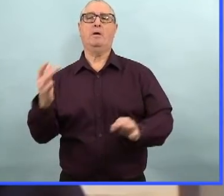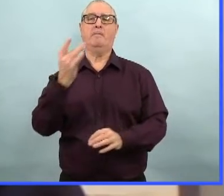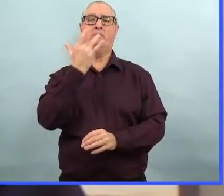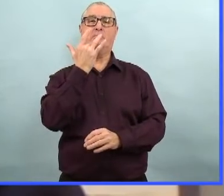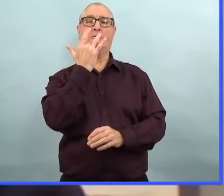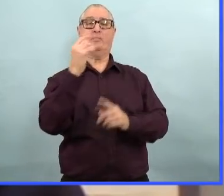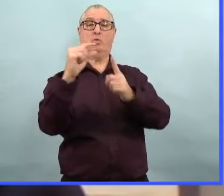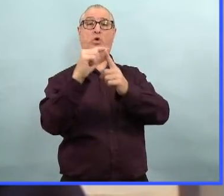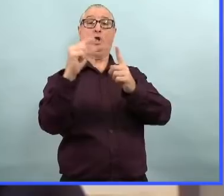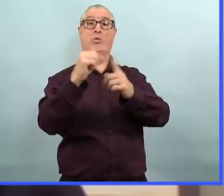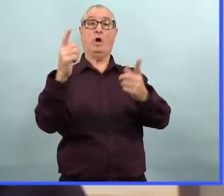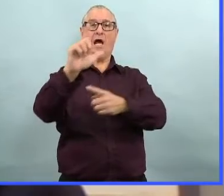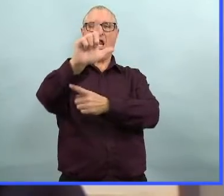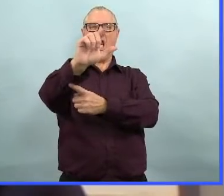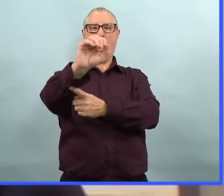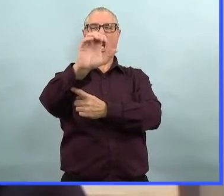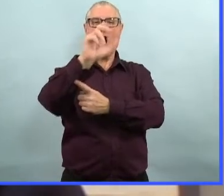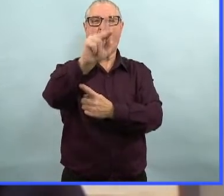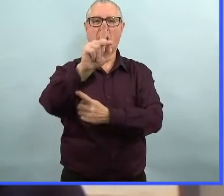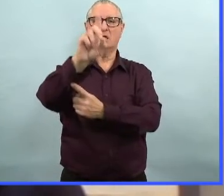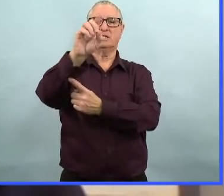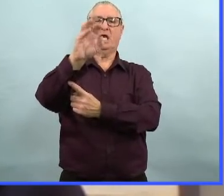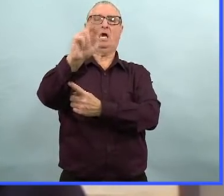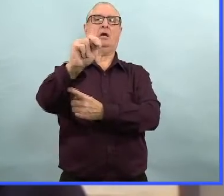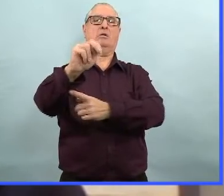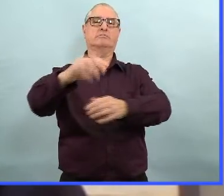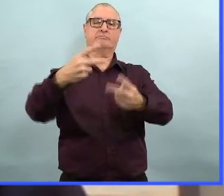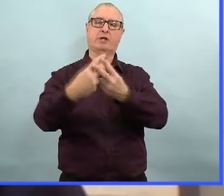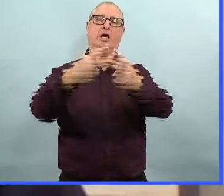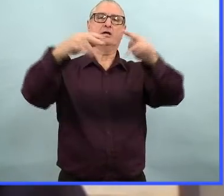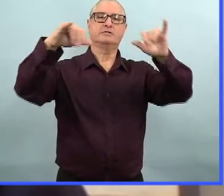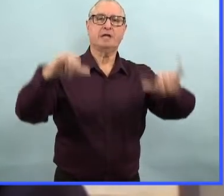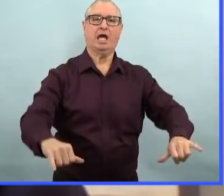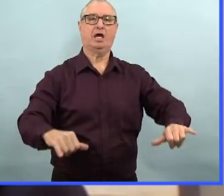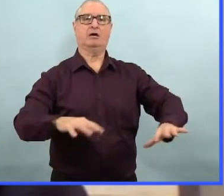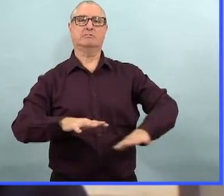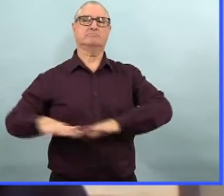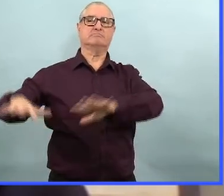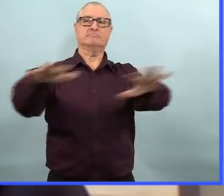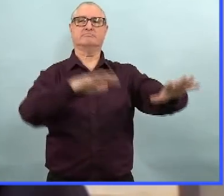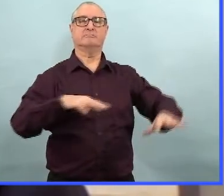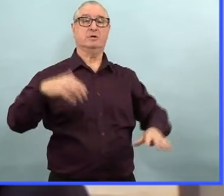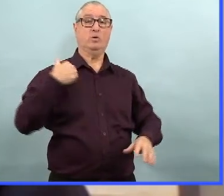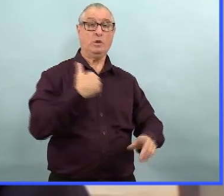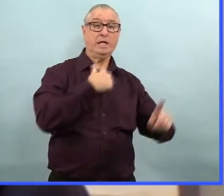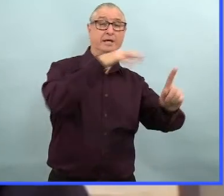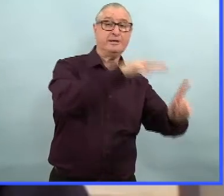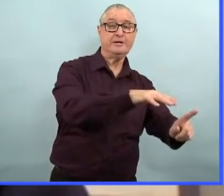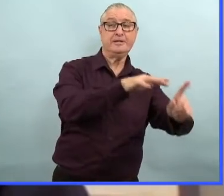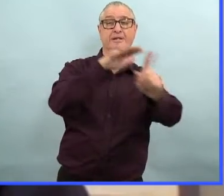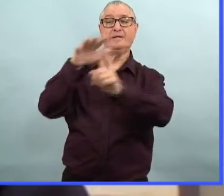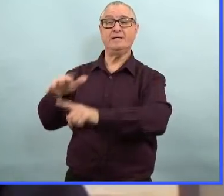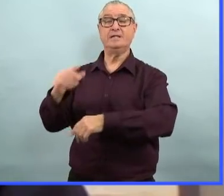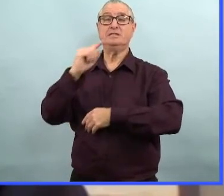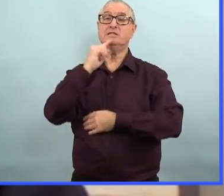uh questions so we need to look at all aspects of it and we do daily and so there sure could be